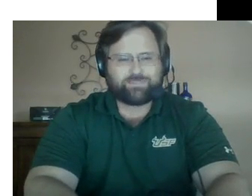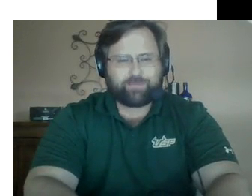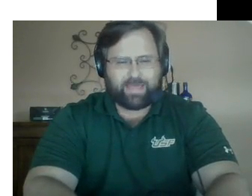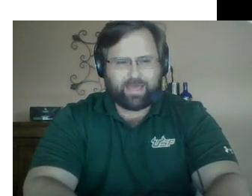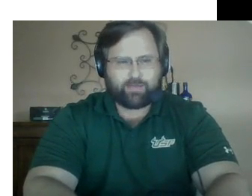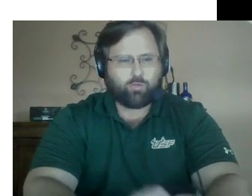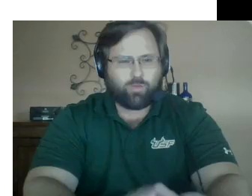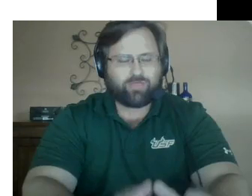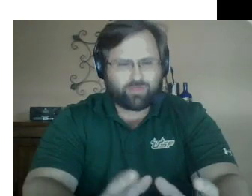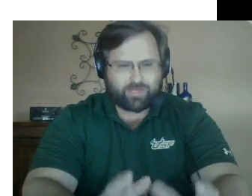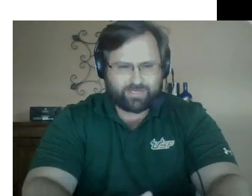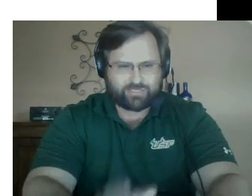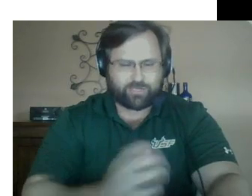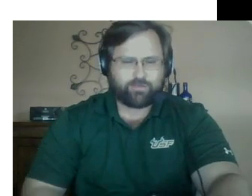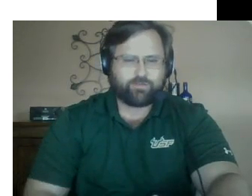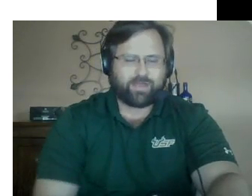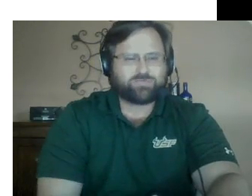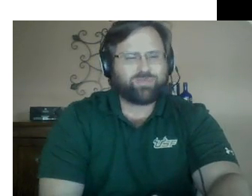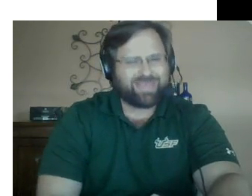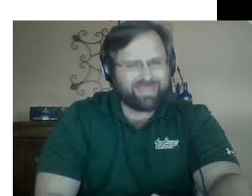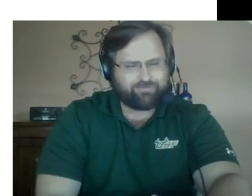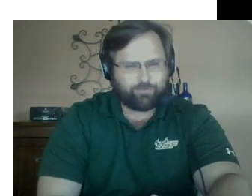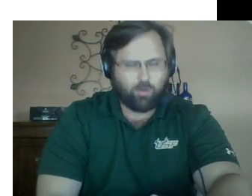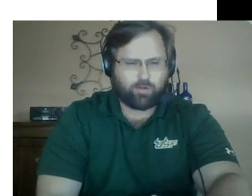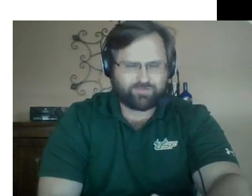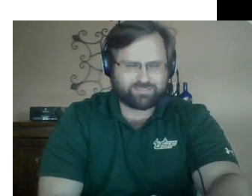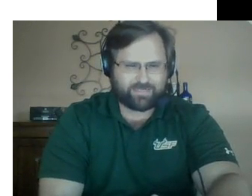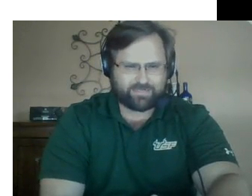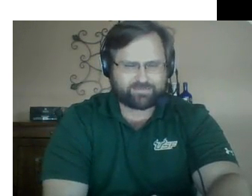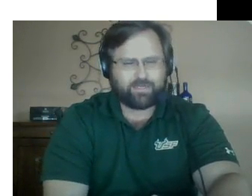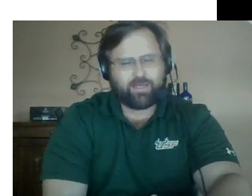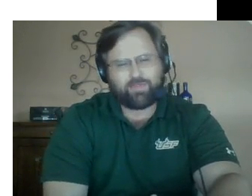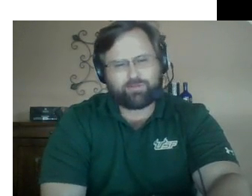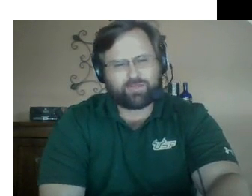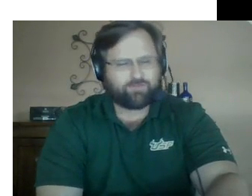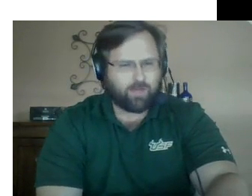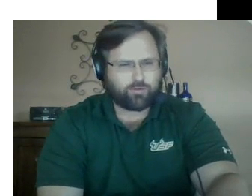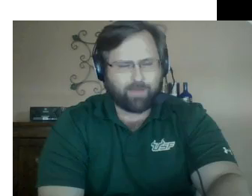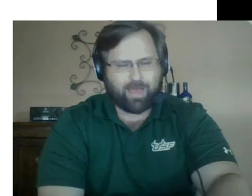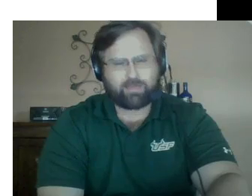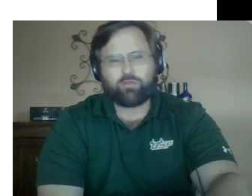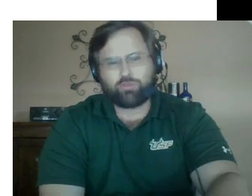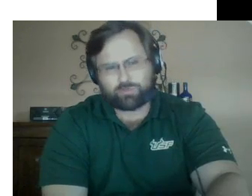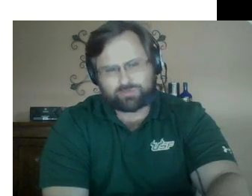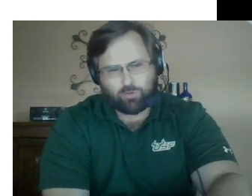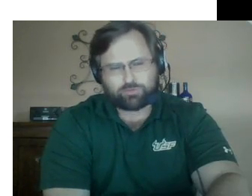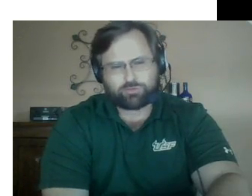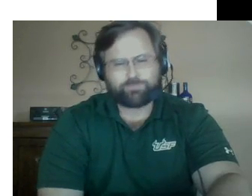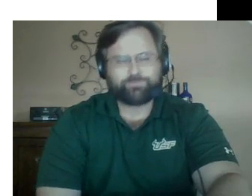began with the condition that is with the if part of the sentence and there then followed by the result